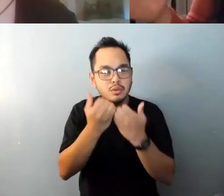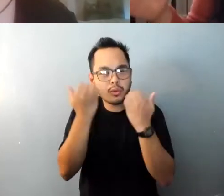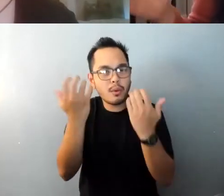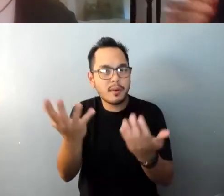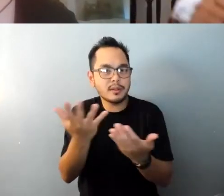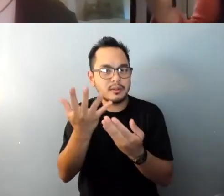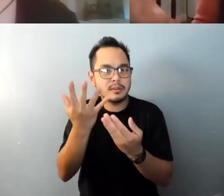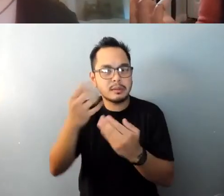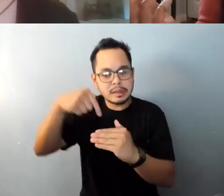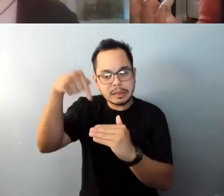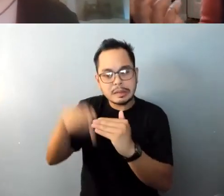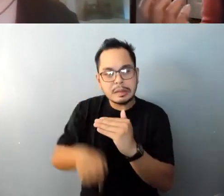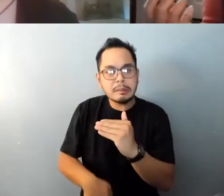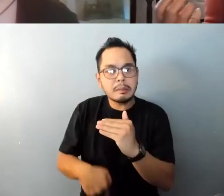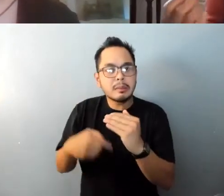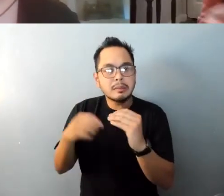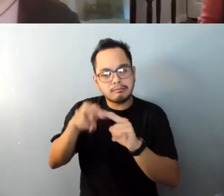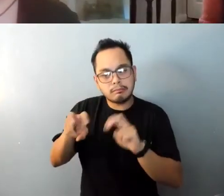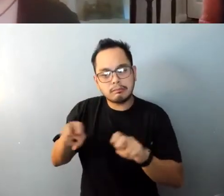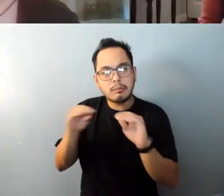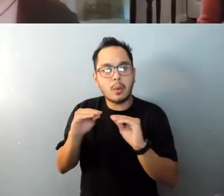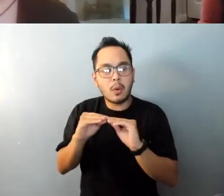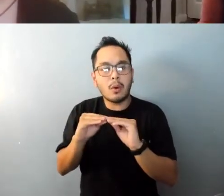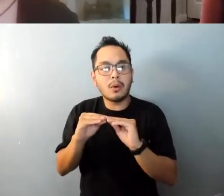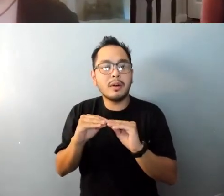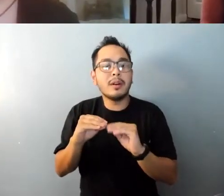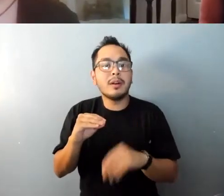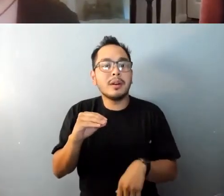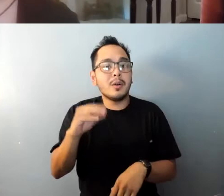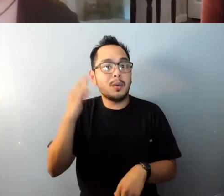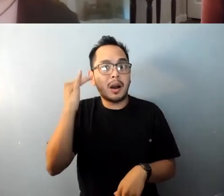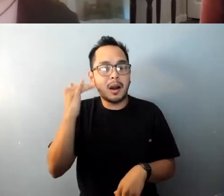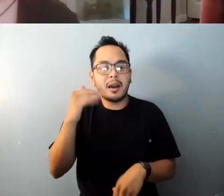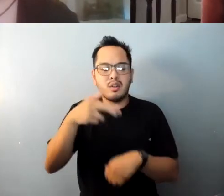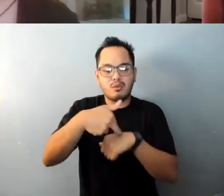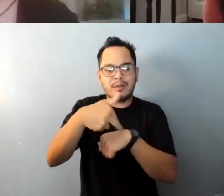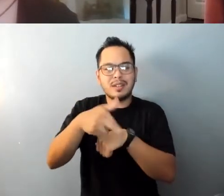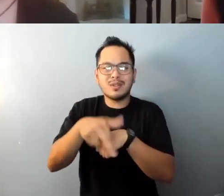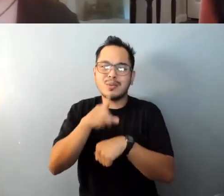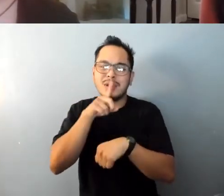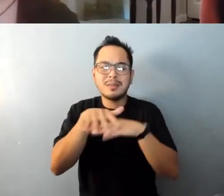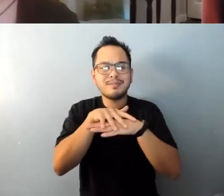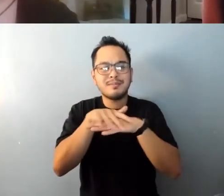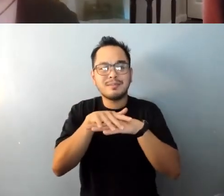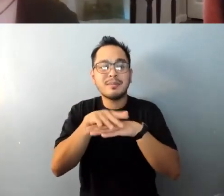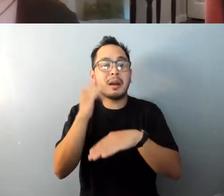Because they throw in references to de-marginalize the culture and those are stories that deserve